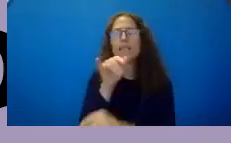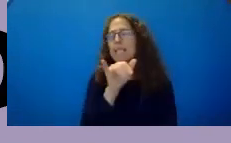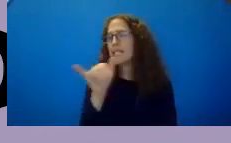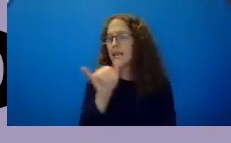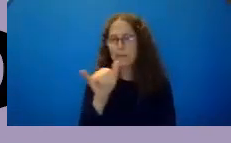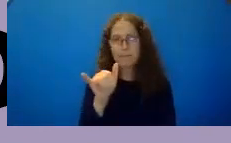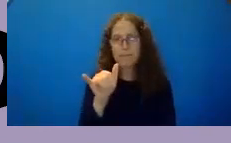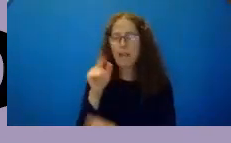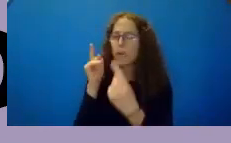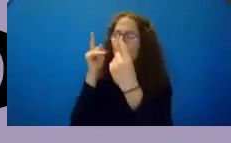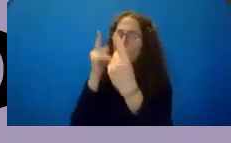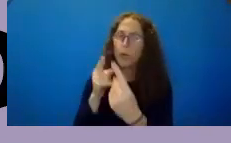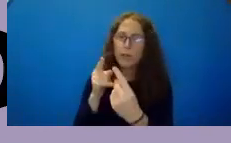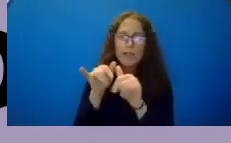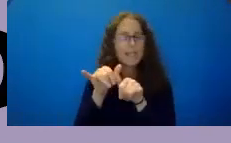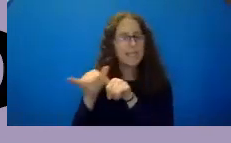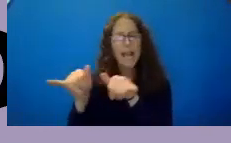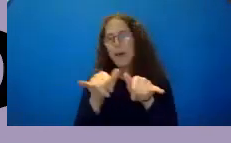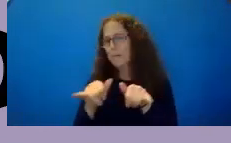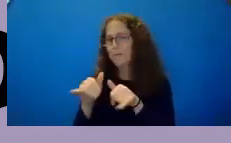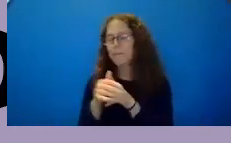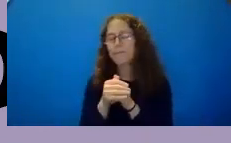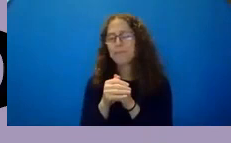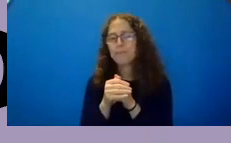THE VIDEO RECORDING. I AM NOT SURE ABOUT THE CONTENT OF THE ARE. YES, THE ANSWER THAT QUESTION IS YESAS WELL, THAT IS ACCEPTABLE. AS WITH ANYRFP THAT'S A JOINT APPLICATION , WE EXPECT WITHIN THE CONTEXTOF THE QUESTIONS CONTAINED, WE EXPECT TO HEAR SOME INFORMATION ABOUT HOW THAT COLLABORATION WILL OCCUR. WHAT CHANGES WERE MADE SO WE CAN UNDERSTAND BETTER, WHAT WILL BE AN EXAMPLE OF EQUITY AND SOCIAL JUSTICE. VIRGINIA OR KIP, DO YOU WANT TO SPEAK TO THIS QUESTION? » THIS IS VIRGINIA. SURE, I CAN SPEAK TO THIS QUESTION. THIS IS A RERELEASE OF THIS RFP SO IT WAS URGENTLY RELEASED LAST YEAR END WE DID NOT END UP MAKING ANY AWARDS SO IT IS A RERELEASE. IT IS MOSTLY THE SAME, IT IS REALLY SIMILAR TO THE RFP THAT WAS RELEASED LAST YEAR. I THINK THERE IS SOME INFORMATION AROUND THE PRIORITIES THAT TAMASO SPOKE ABOUT IN THE PRESENTATION THAT IS A LITTLE